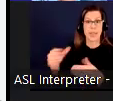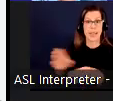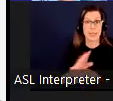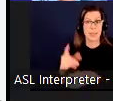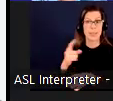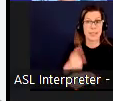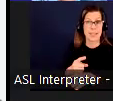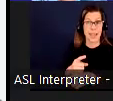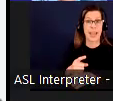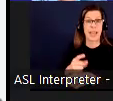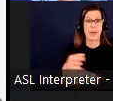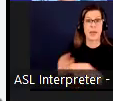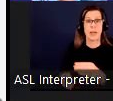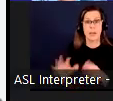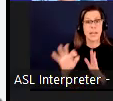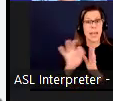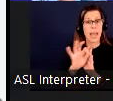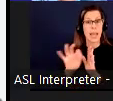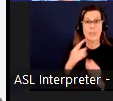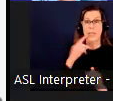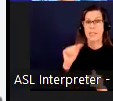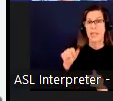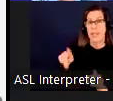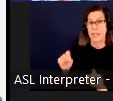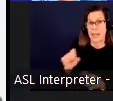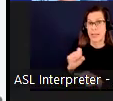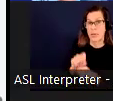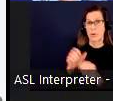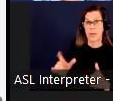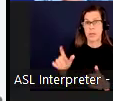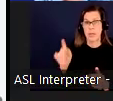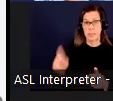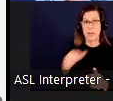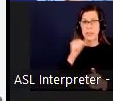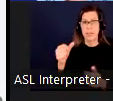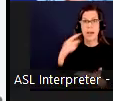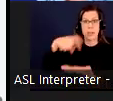But in F it says that APS workers must not notify APD licensed facilities of the